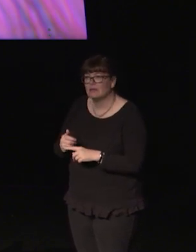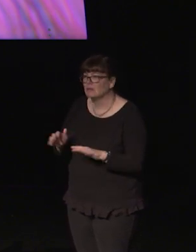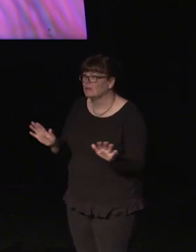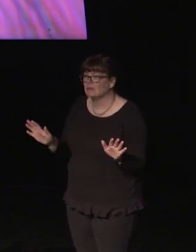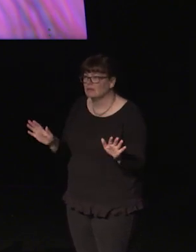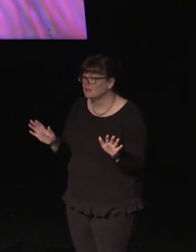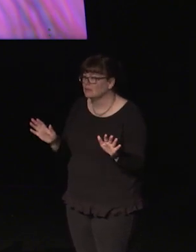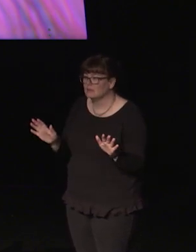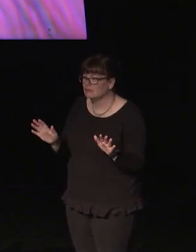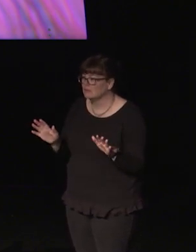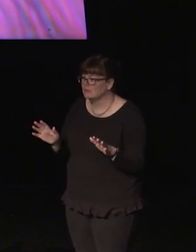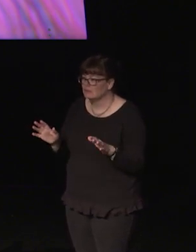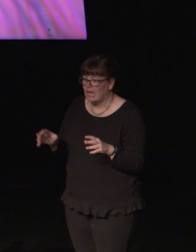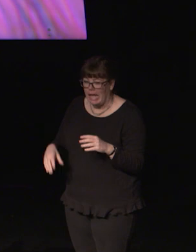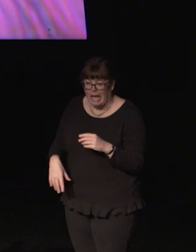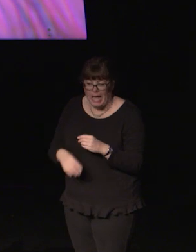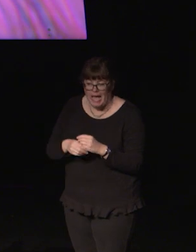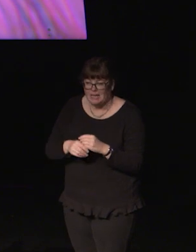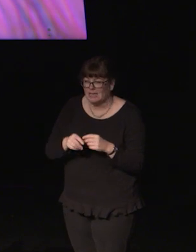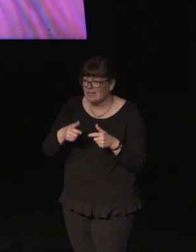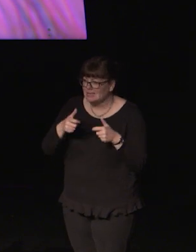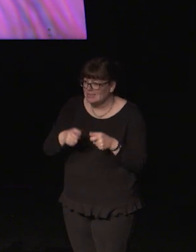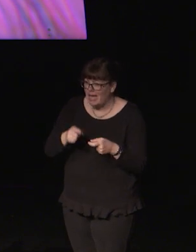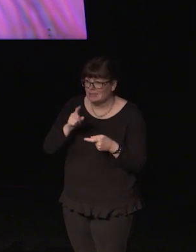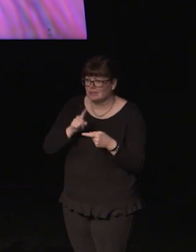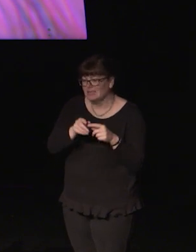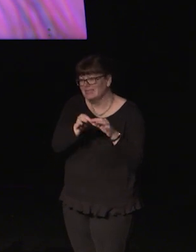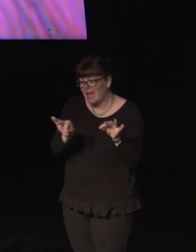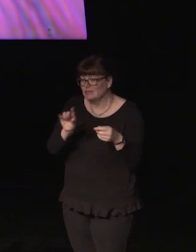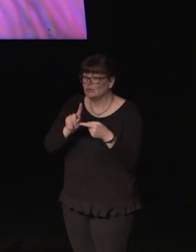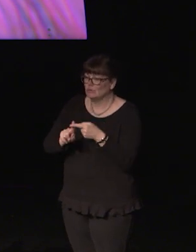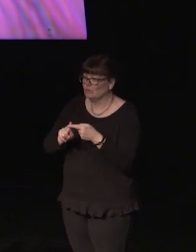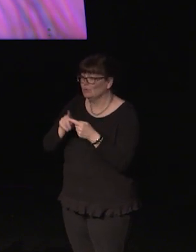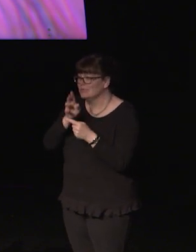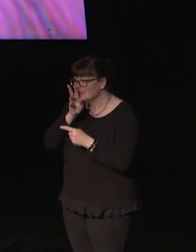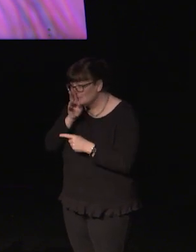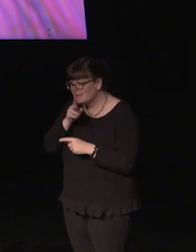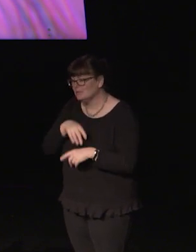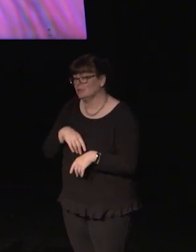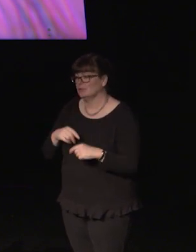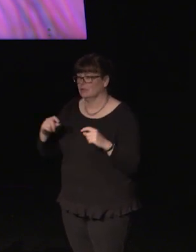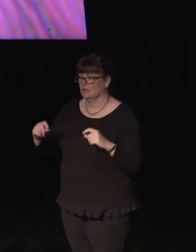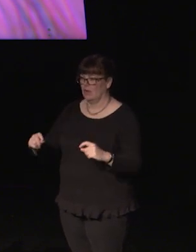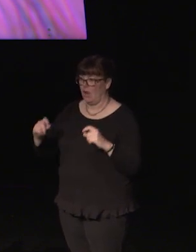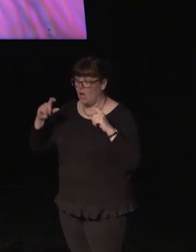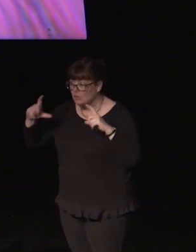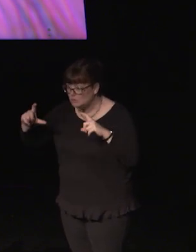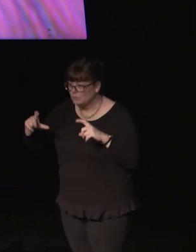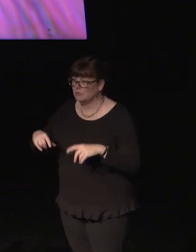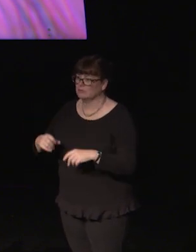adding text to speech, adding high contrast, adding large print is gonna be so crucial because you don't have